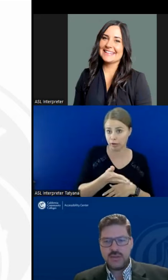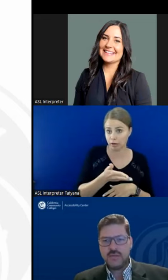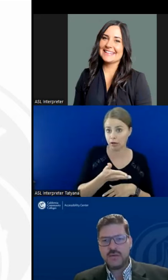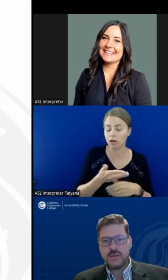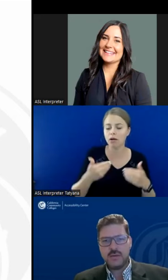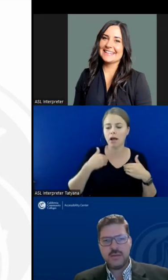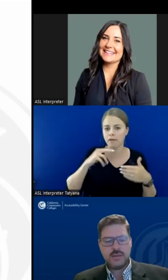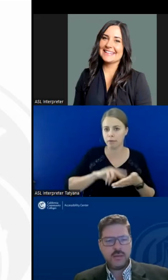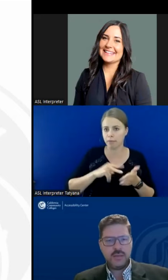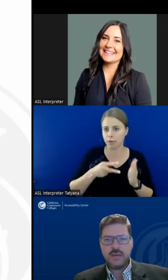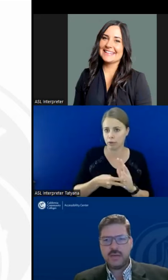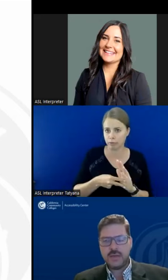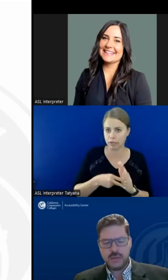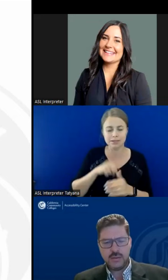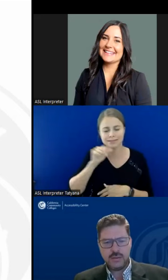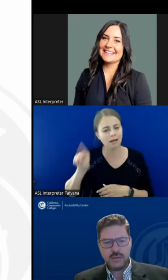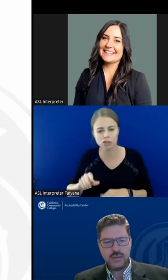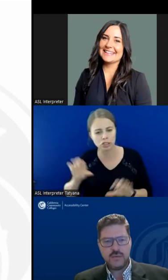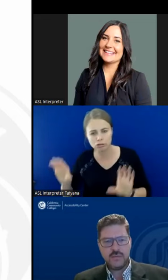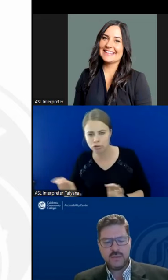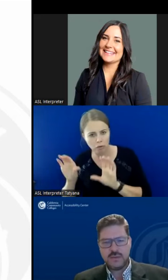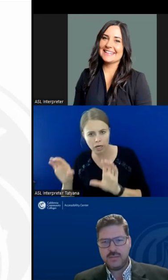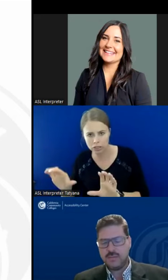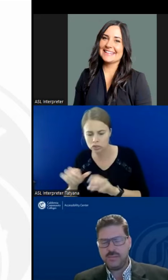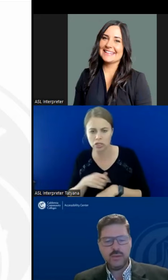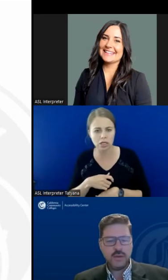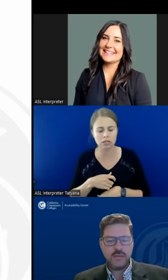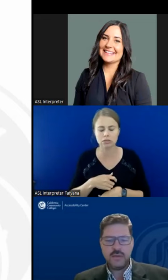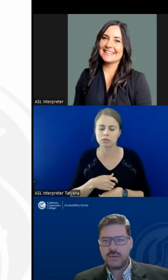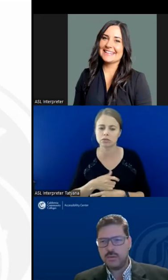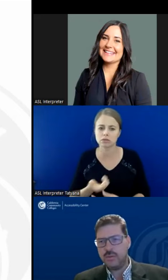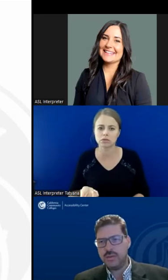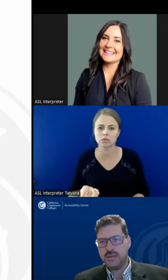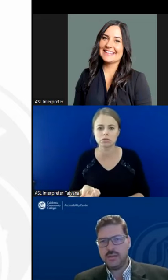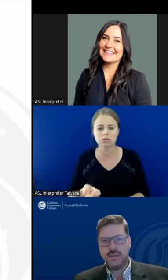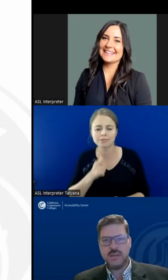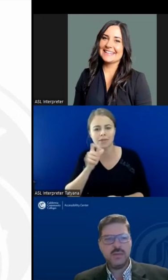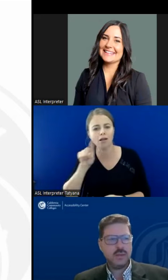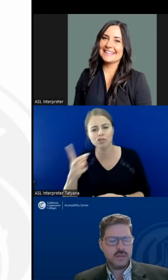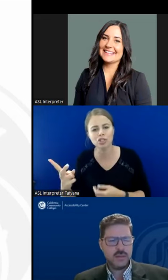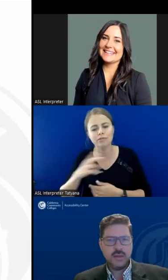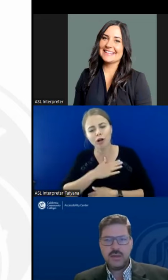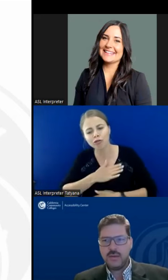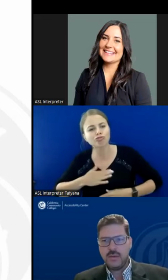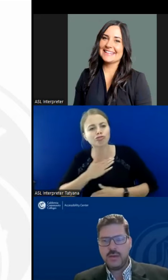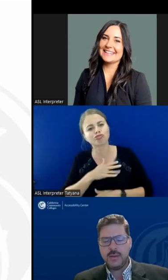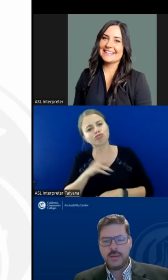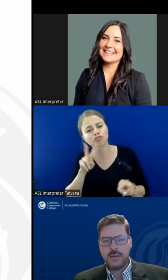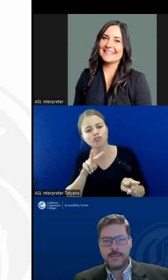different than some decoration, different for some purely visual pleasant and experience,